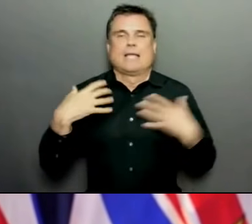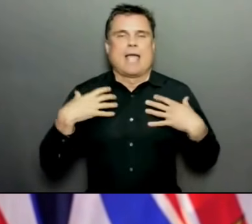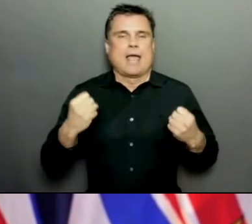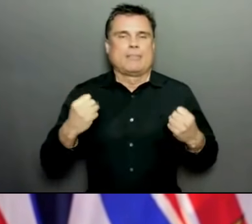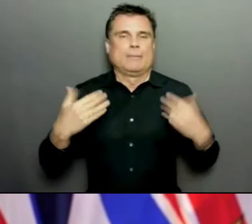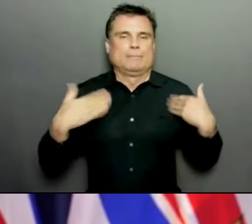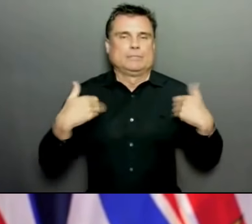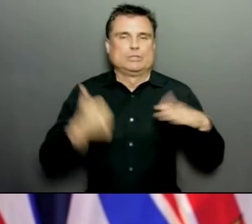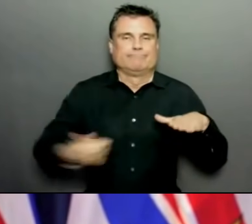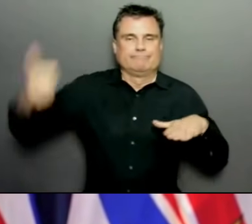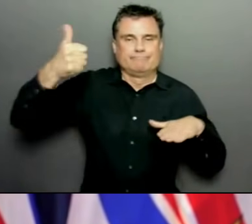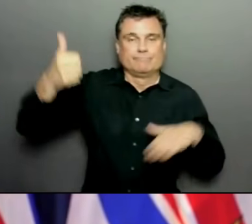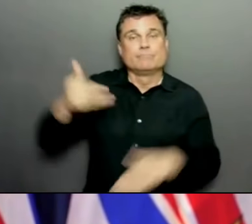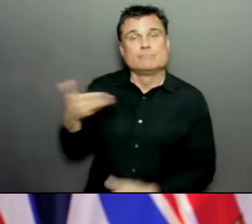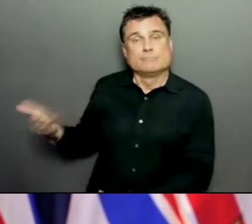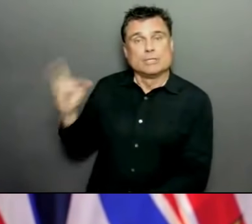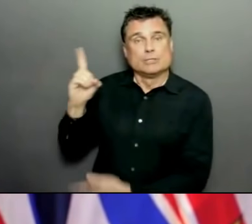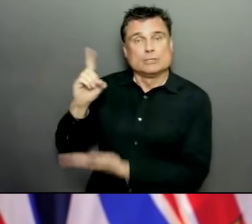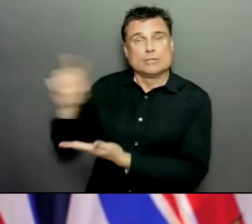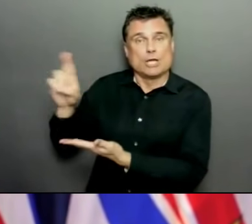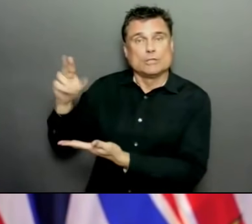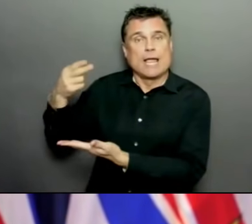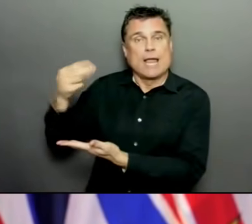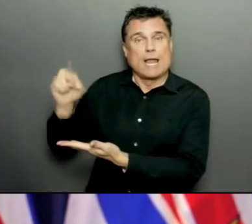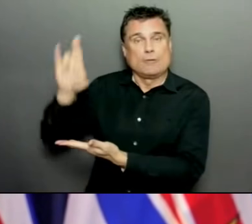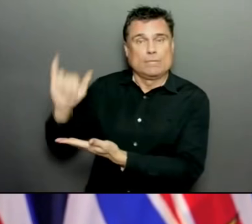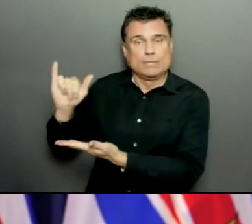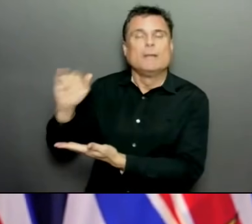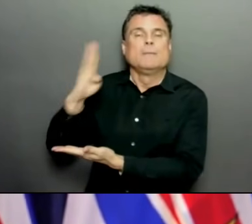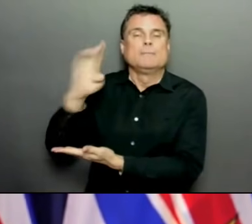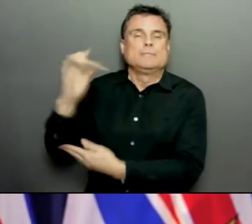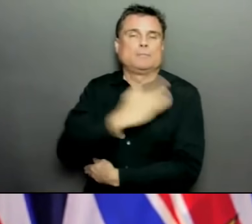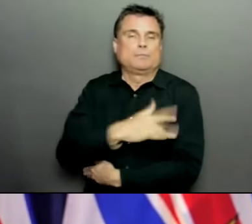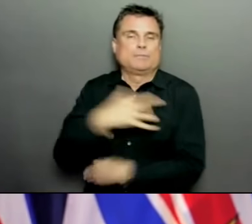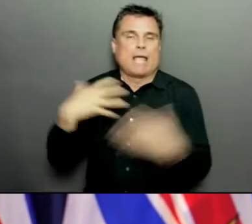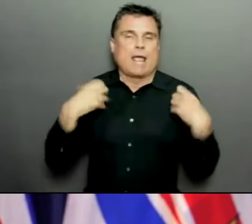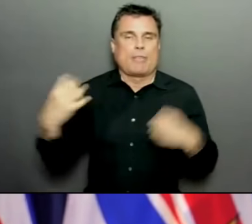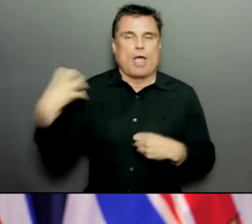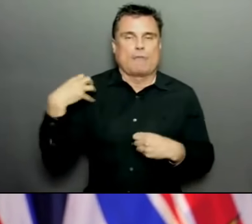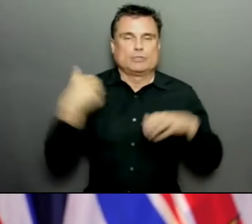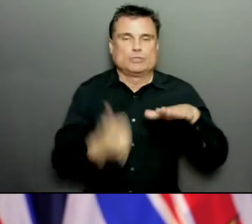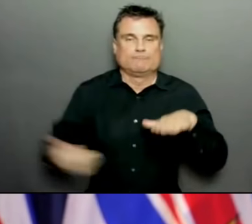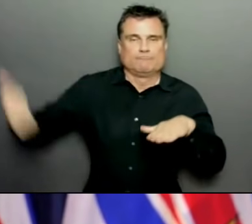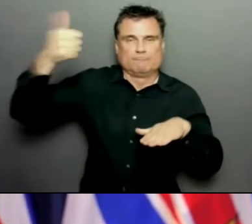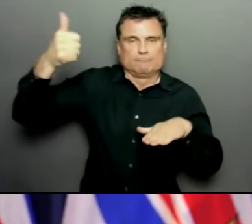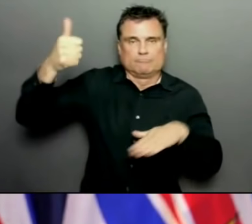My name is Adrian Dicks. I am BC Ministry of Health, and to my right is Doctor Bonnie Henry call.